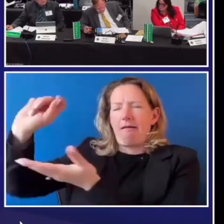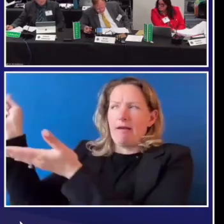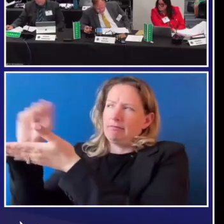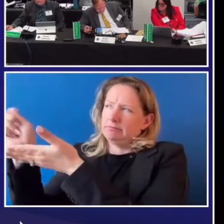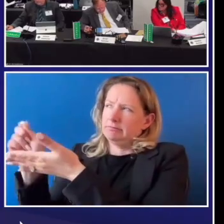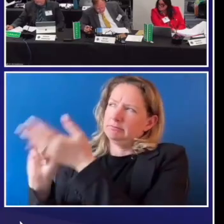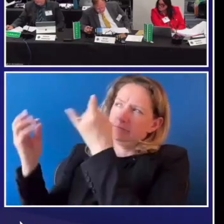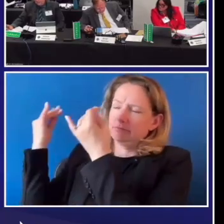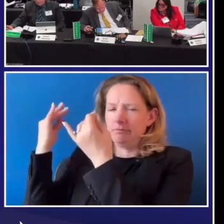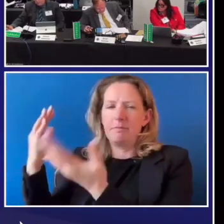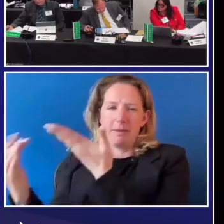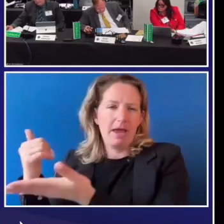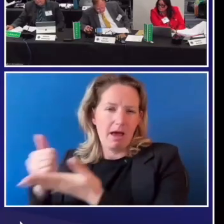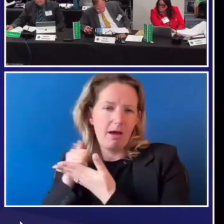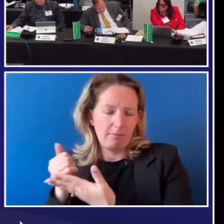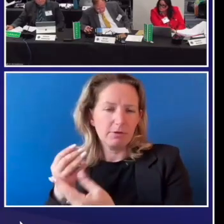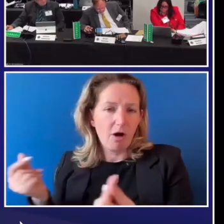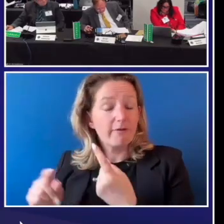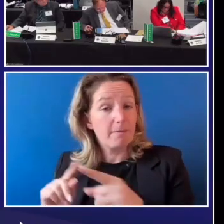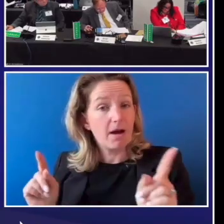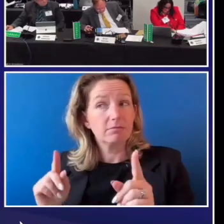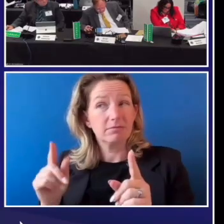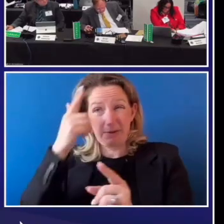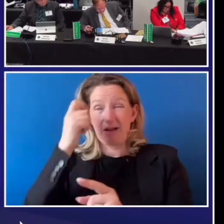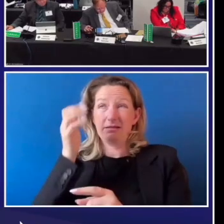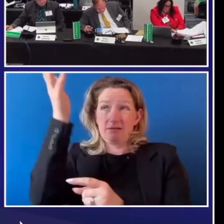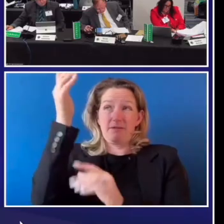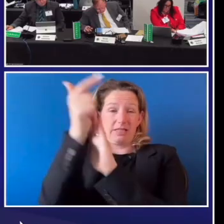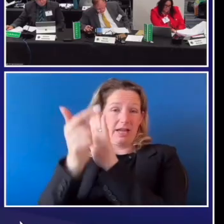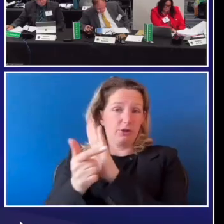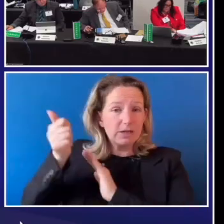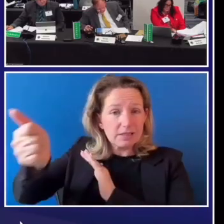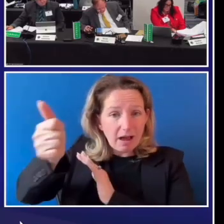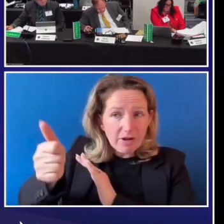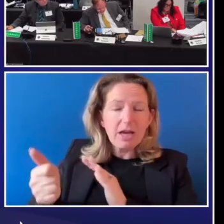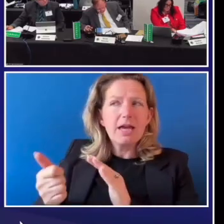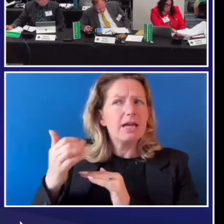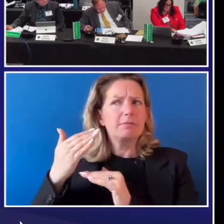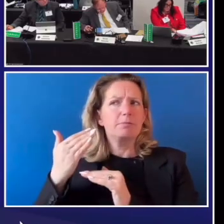it really prohibits the secretary from restricting the ability of the agency to set within the involvement of its members